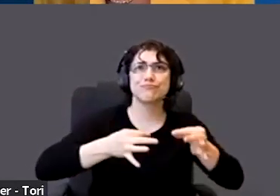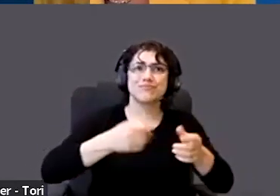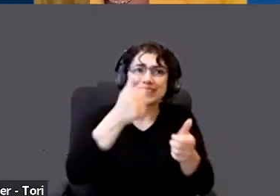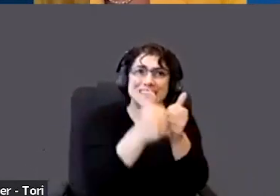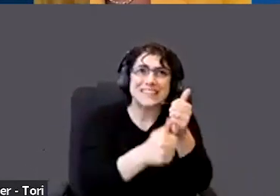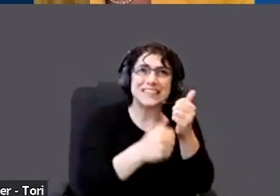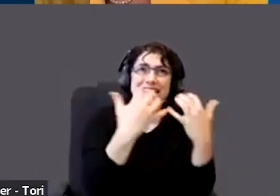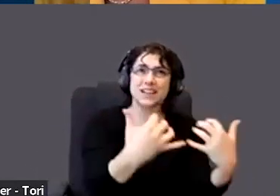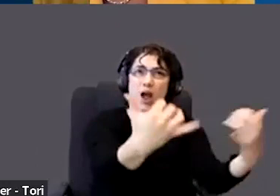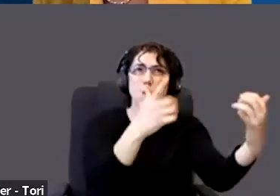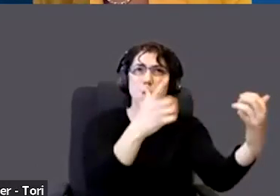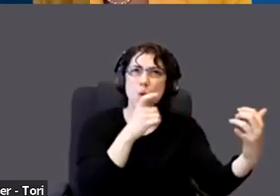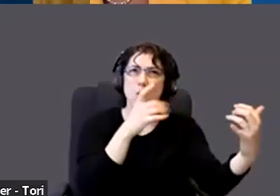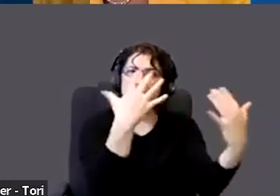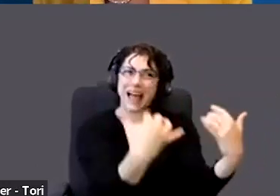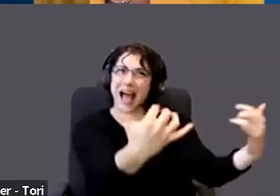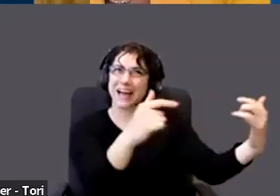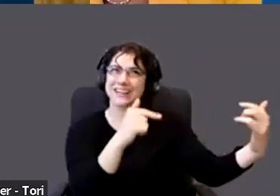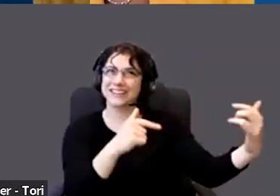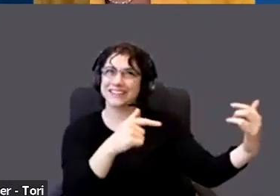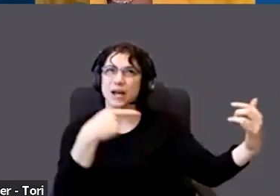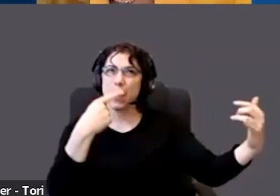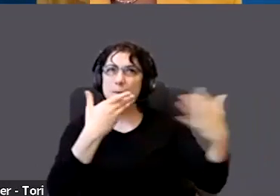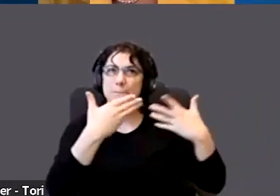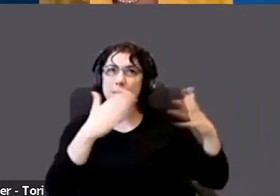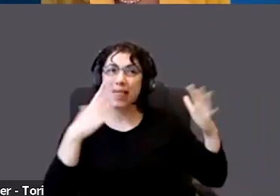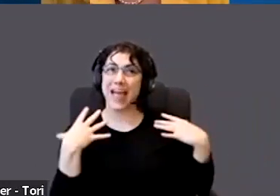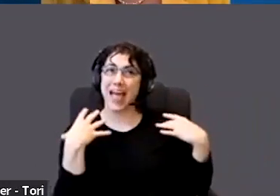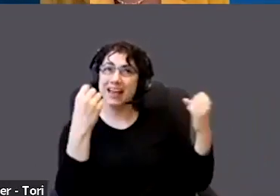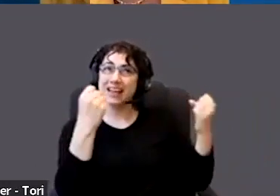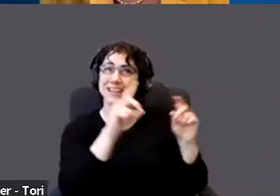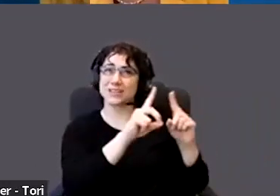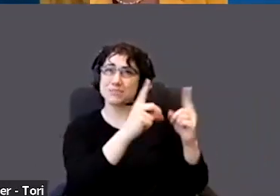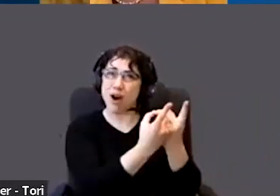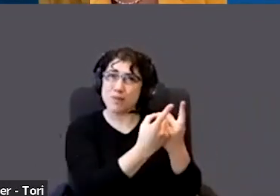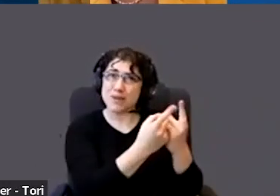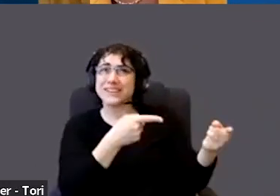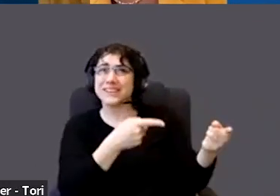who is the audience here, is this the Public Health Department, is this -- because I think communications are going to differ depending